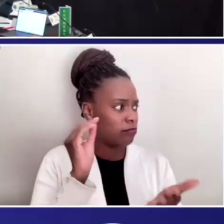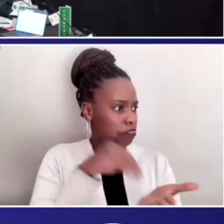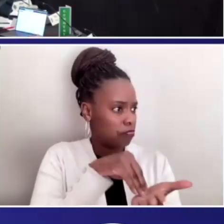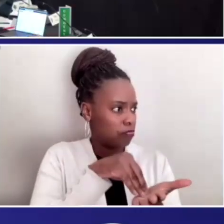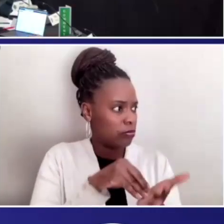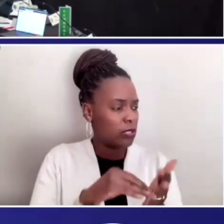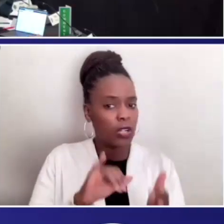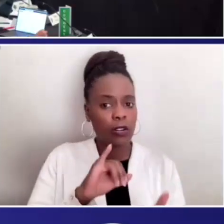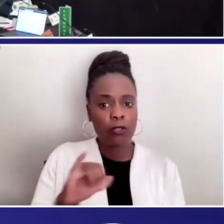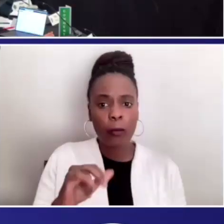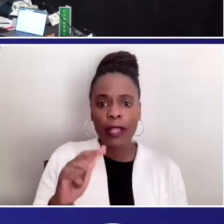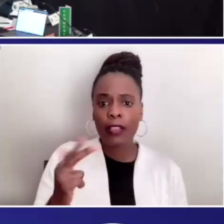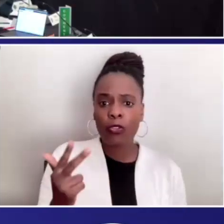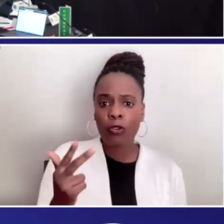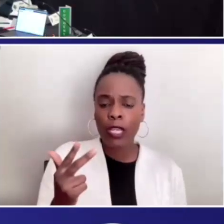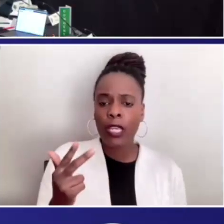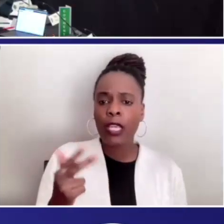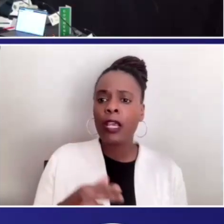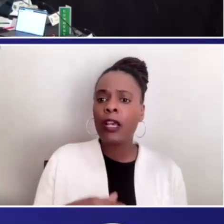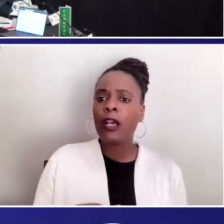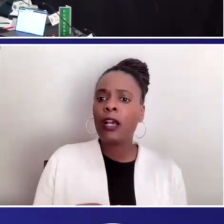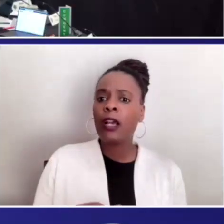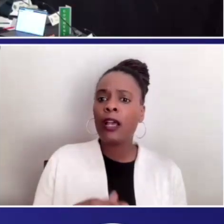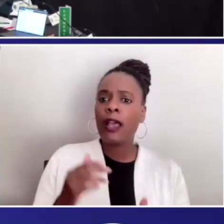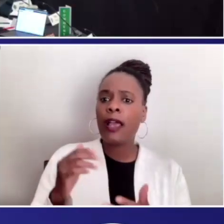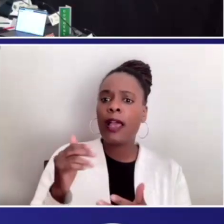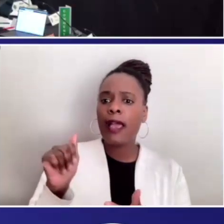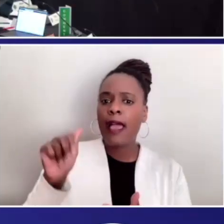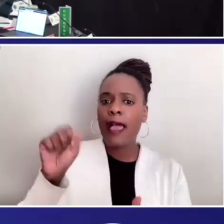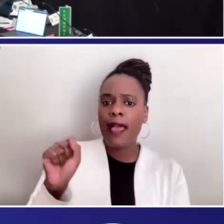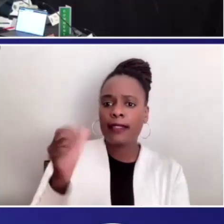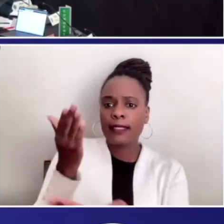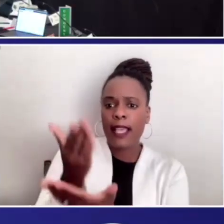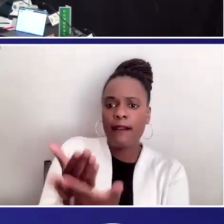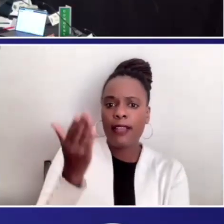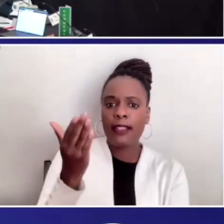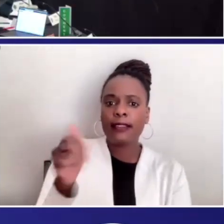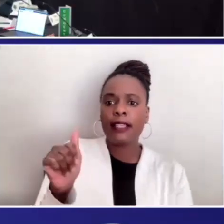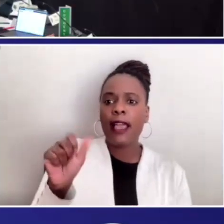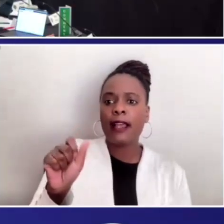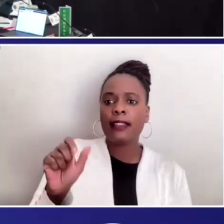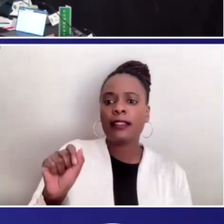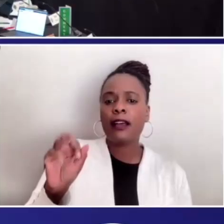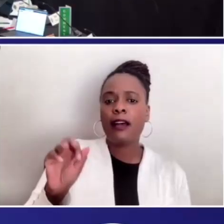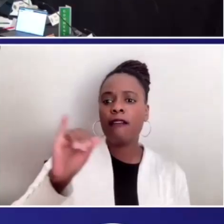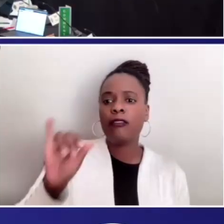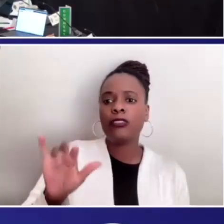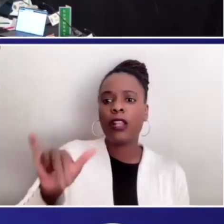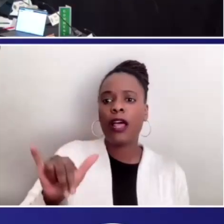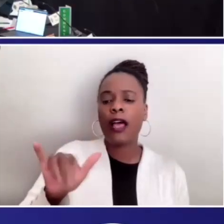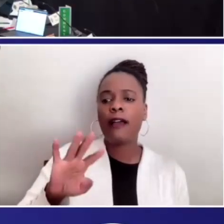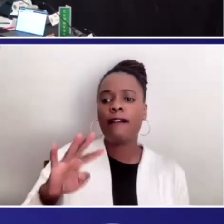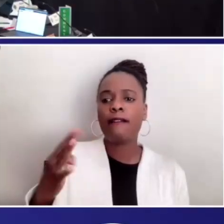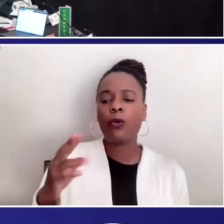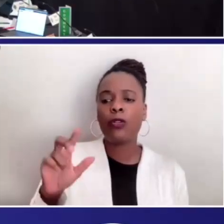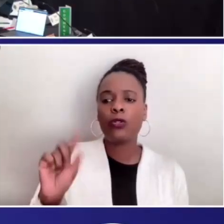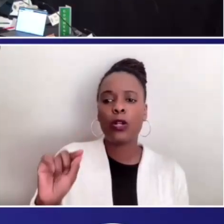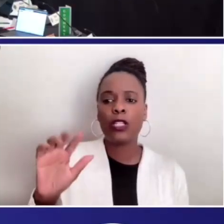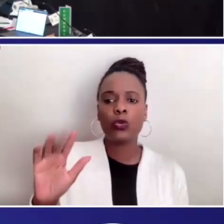as evidenced as of July 4th, 2025? As evidenced by as of July 1st,